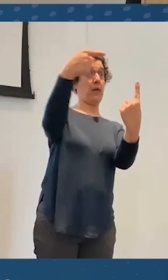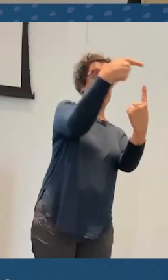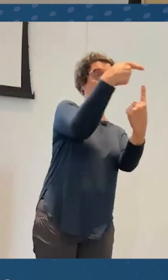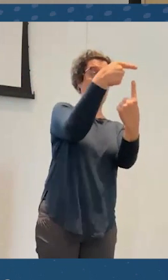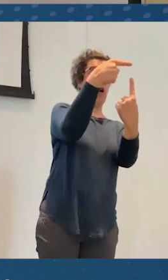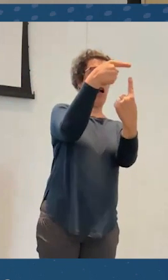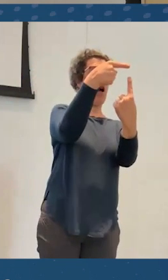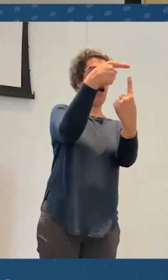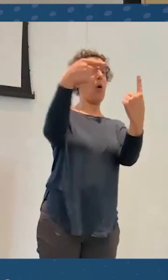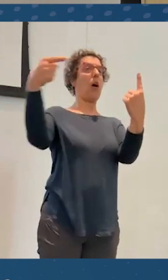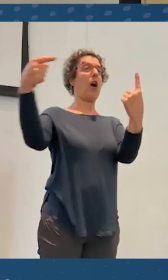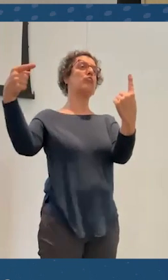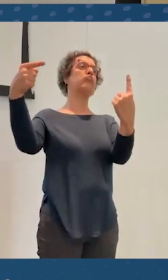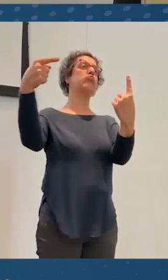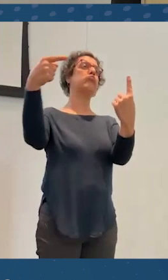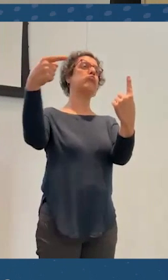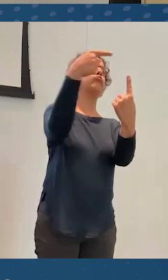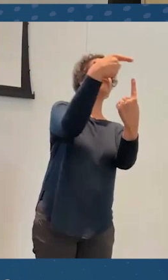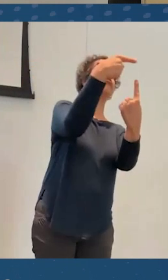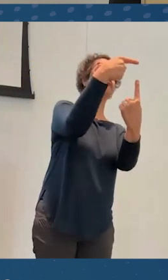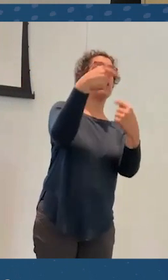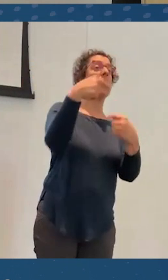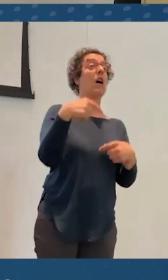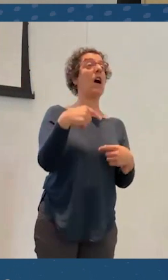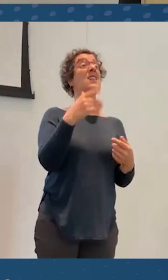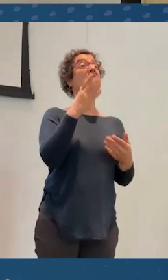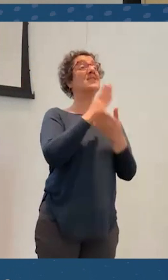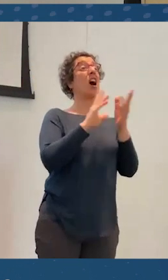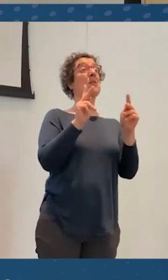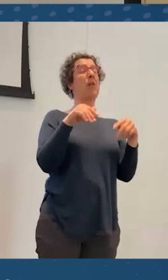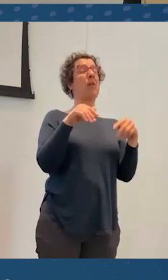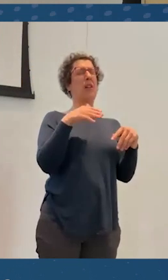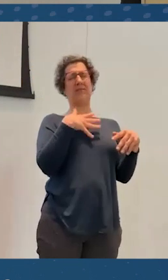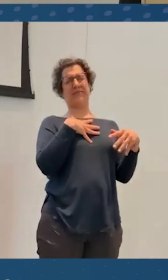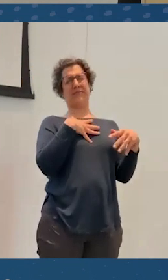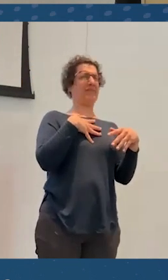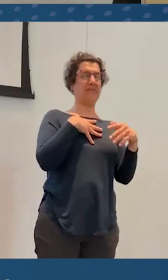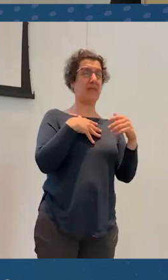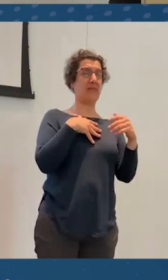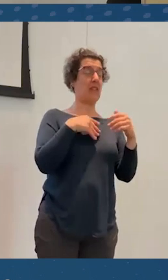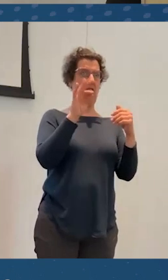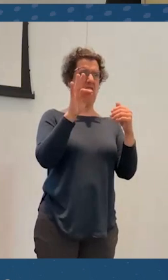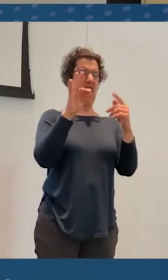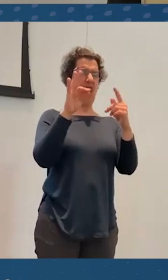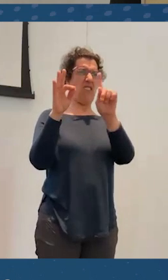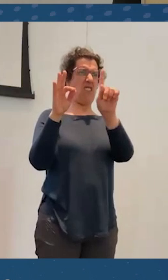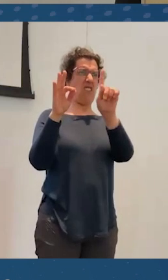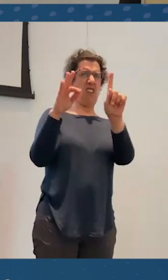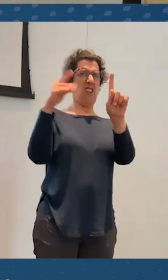While some people may feel uncomfortable when objects follow their motions one to one,